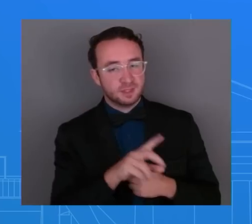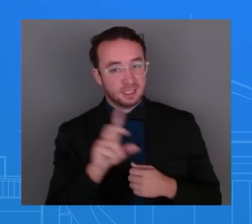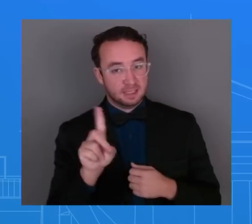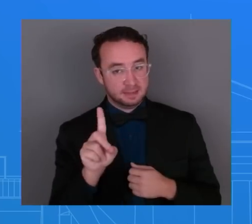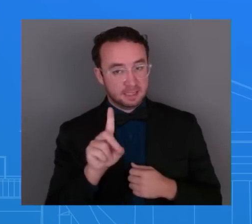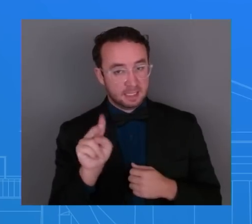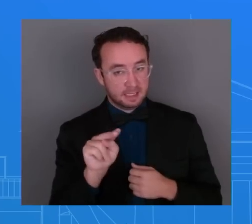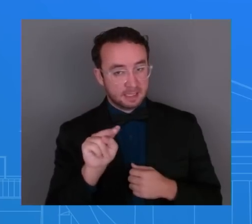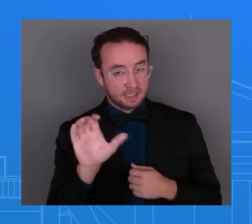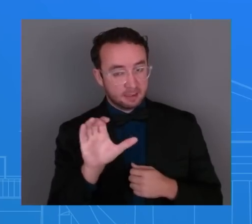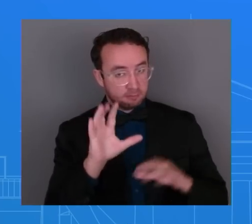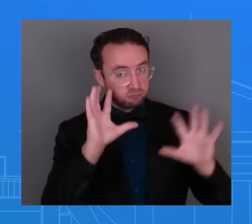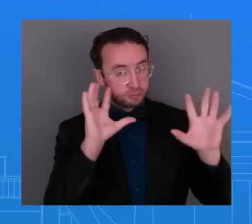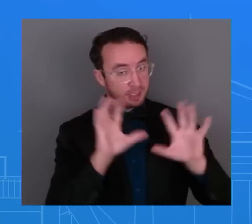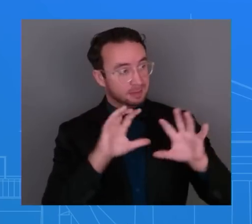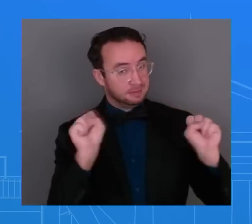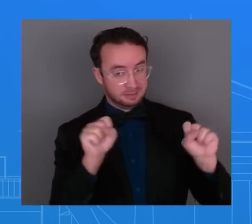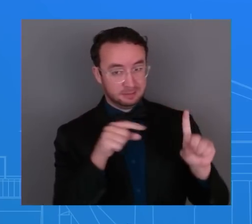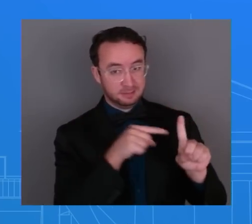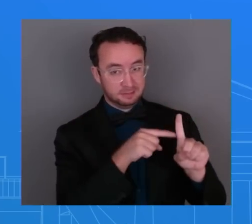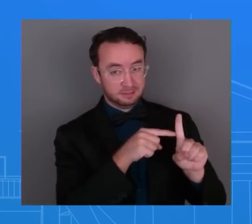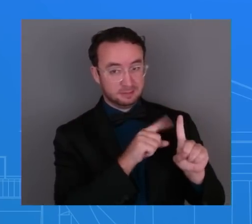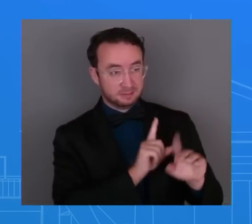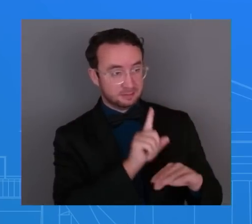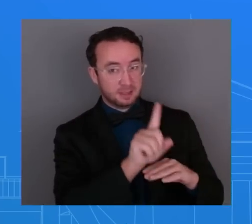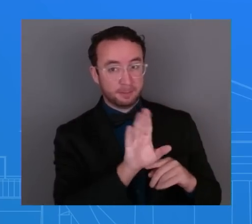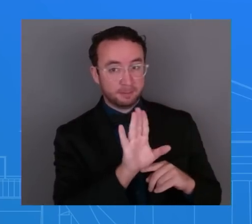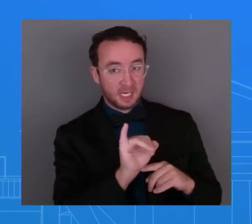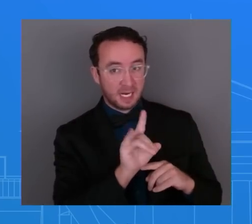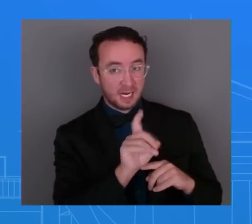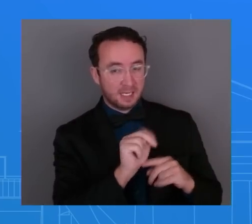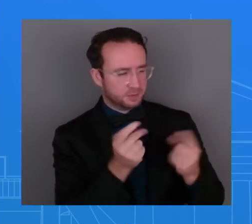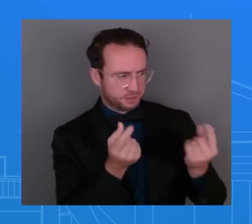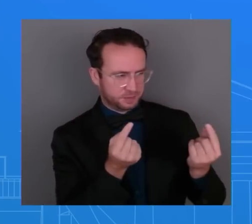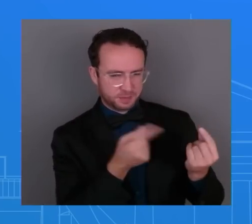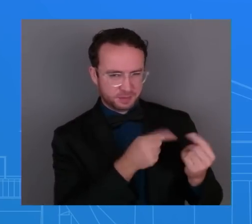Ms. Jean-Pierre: Look, it's going to be -- going to be mindful because it's a political event.